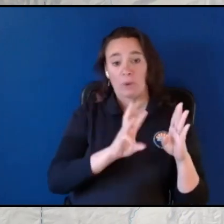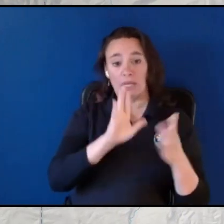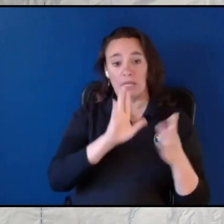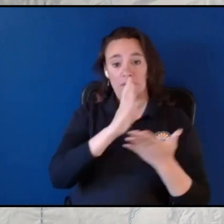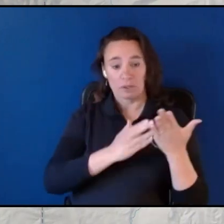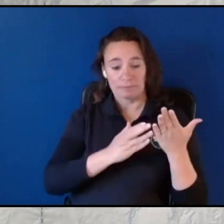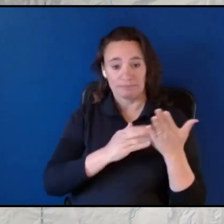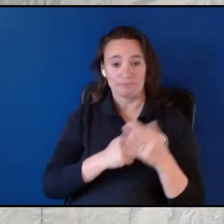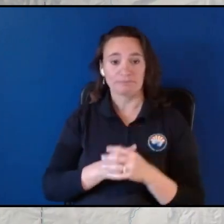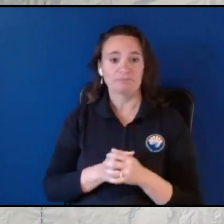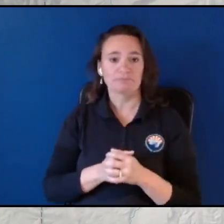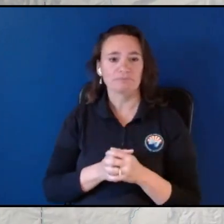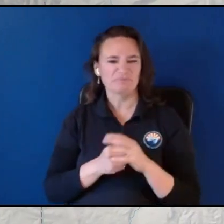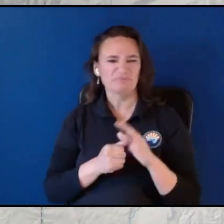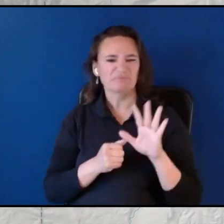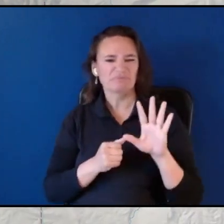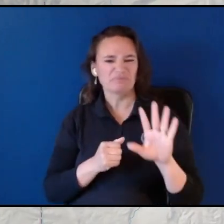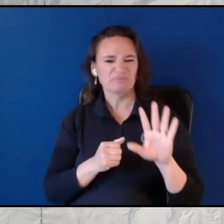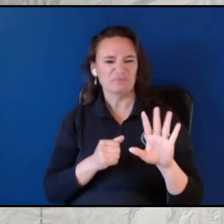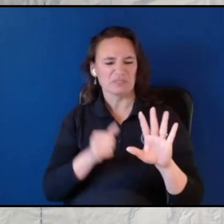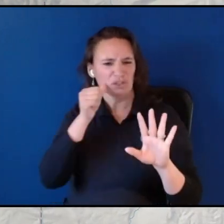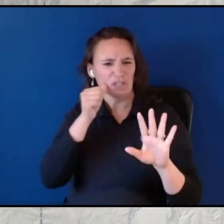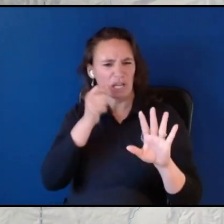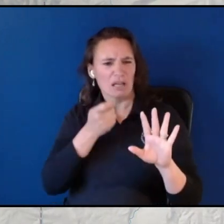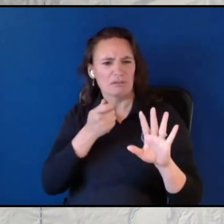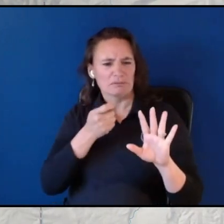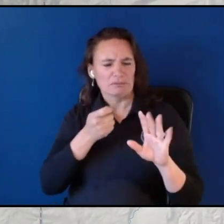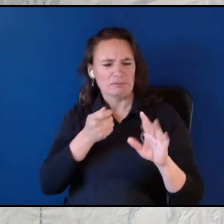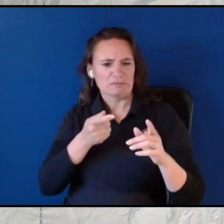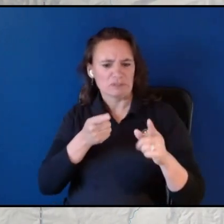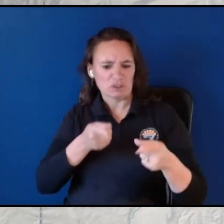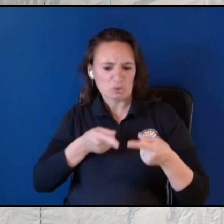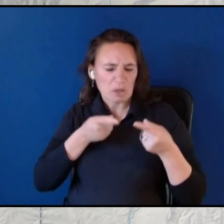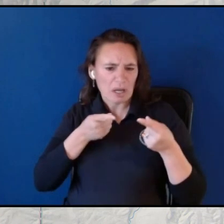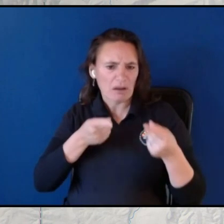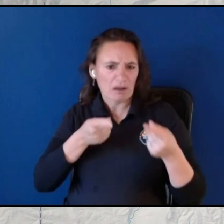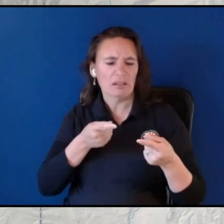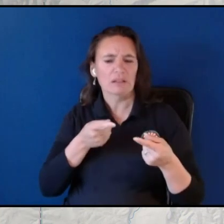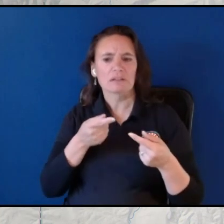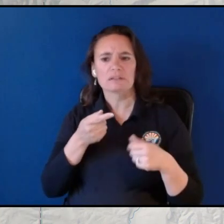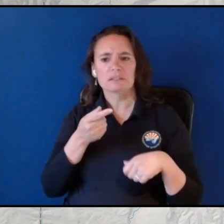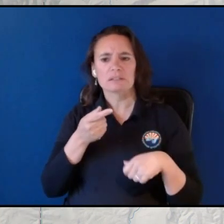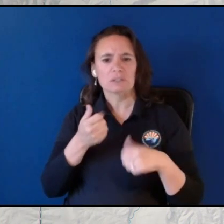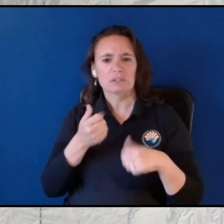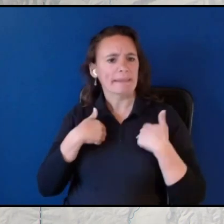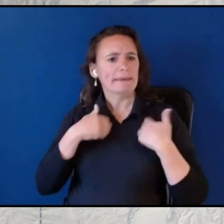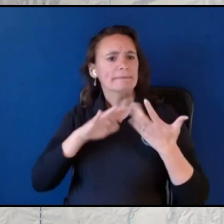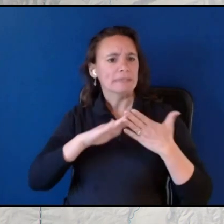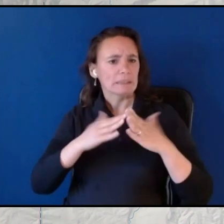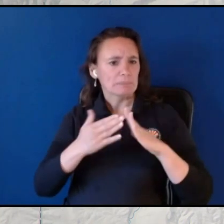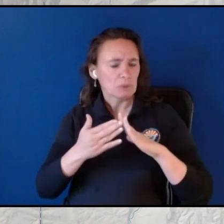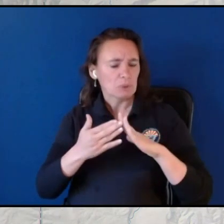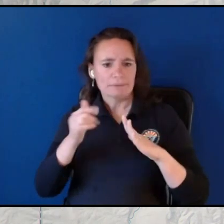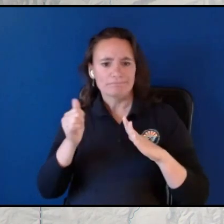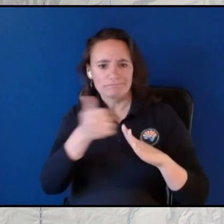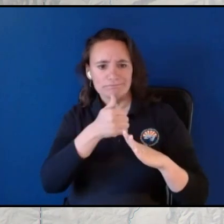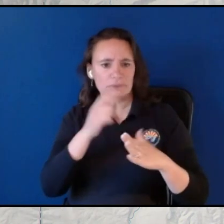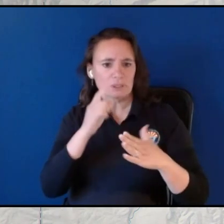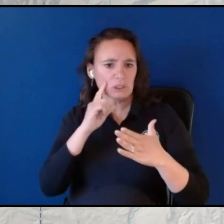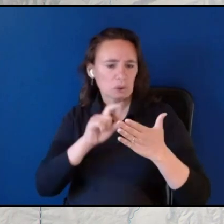some struggles yesterday and the struggles came yesterday afternoon, for those that live in the community. We had some thunder cells that came over the fire.